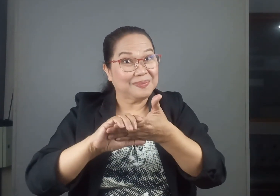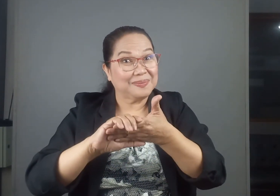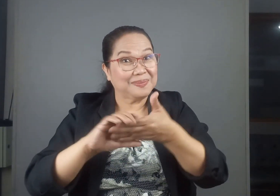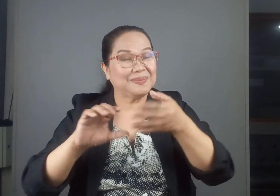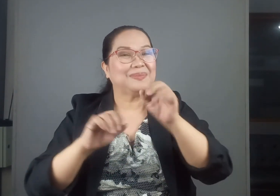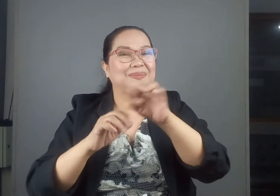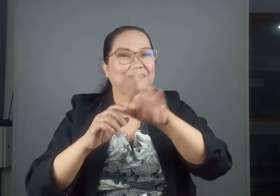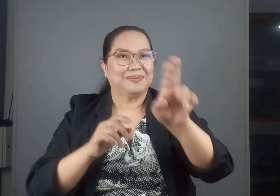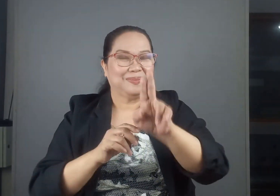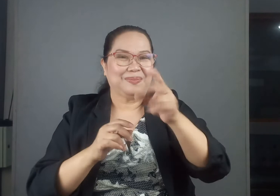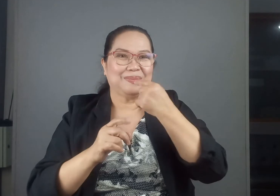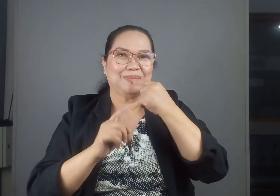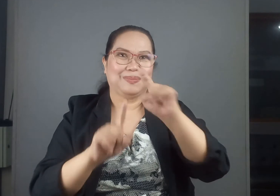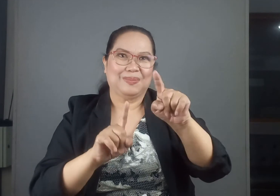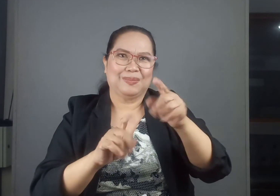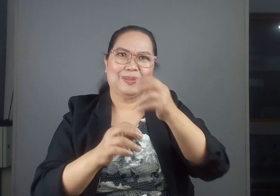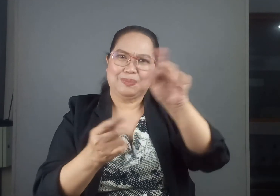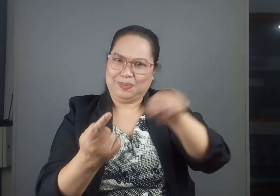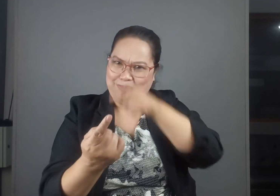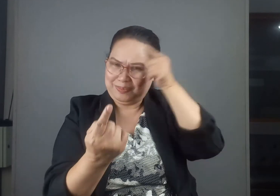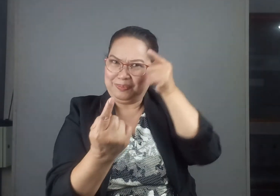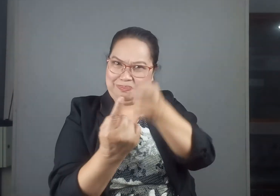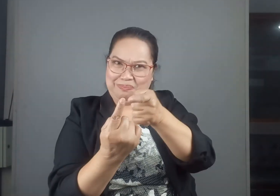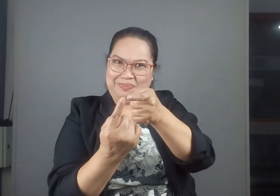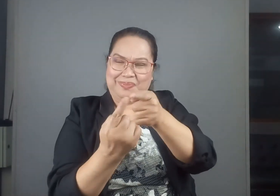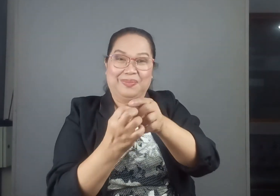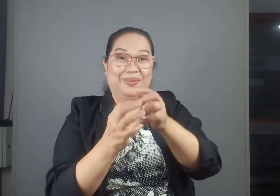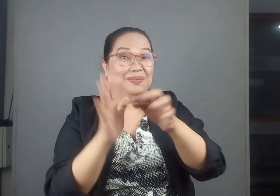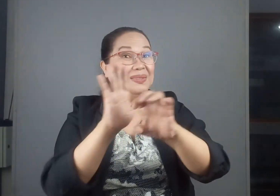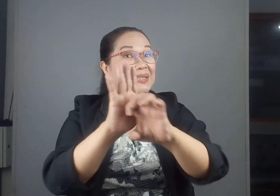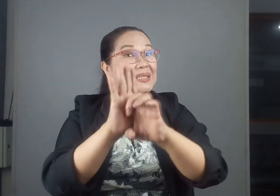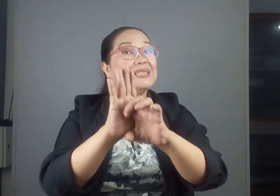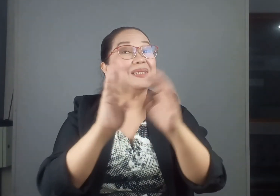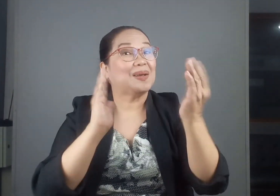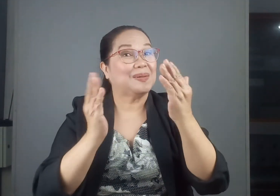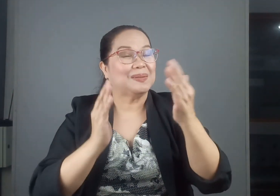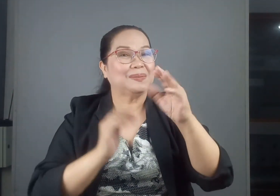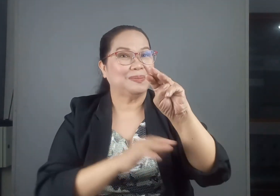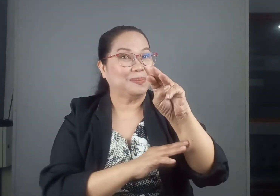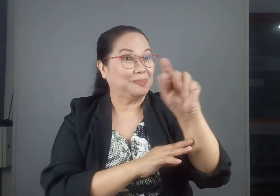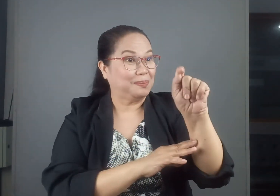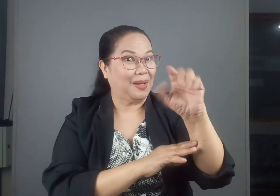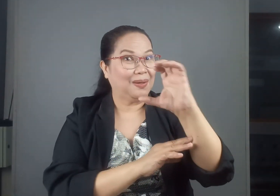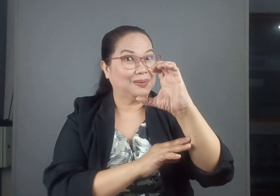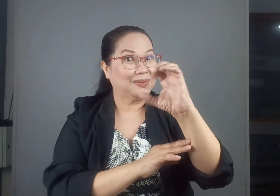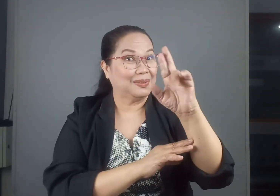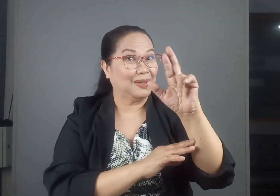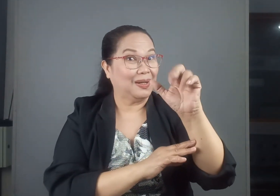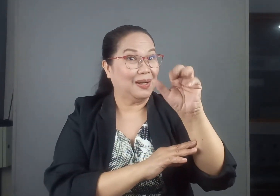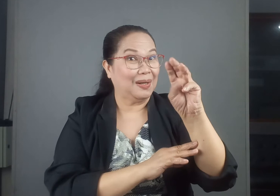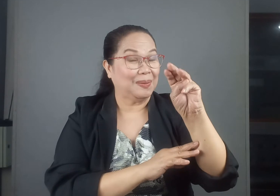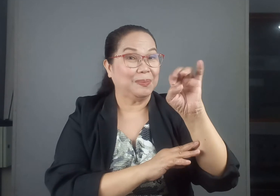want to make their answers more specific. For example, Mt. Carmel (finger spell) + Church